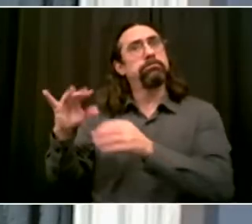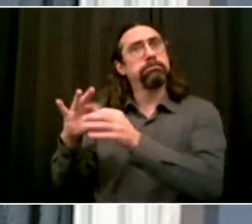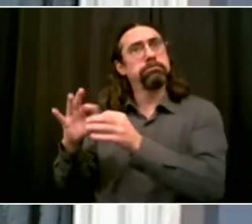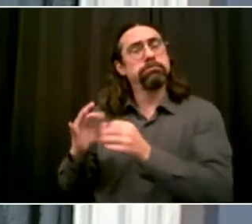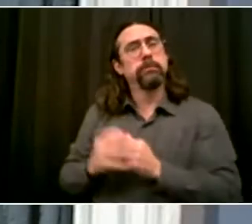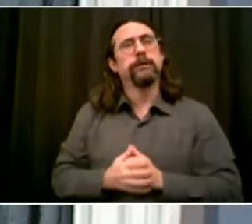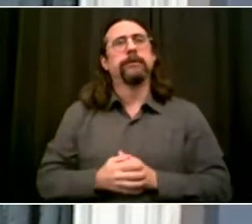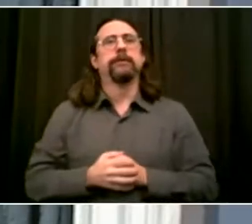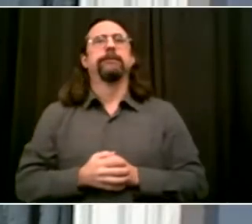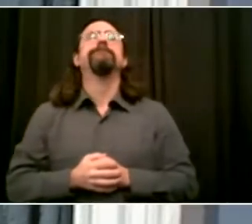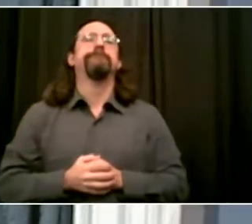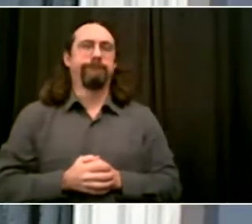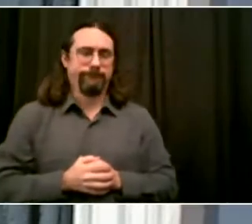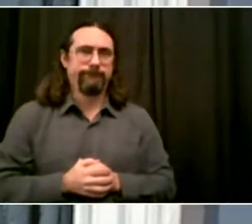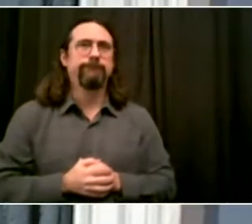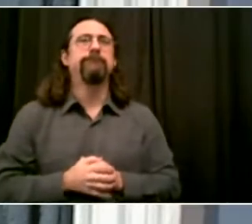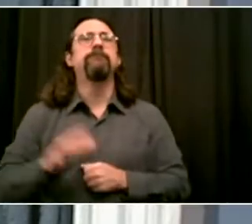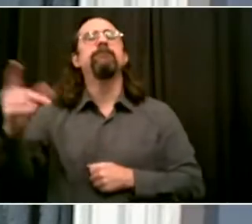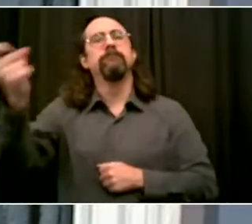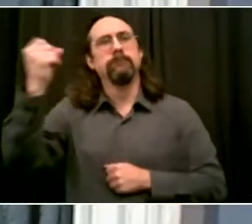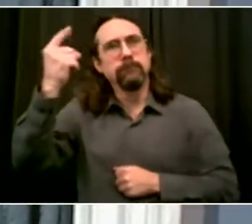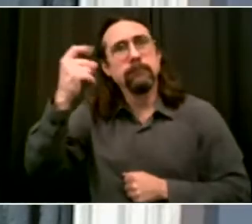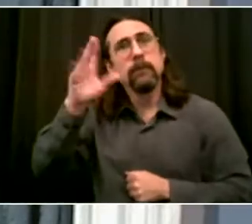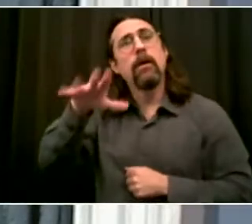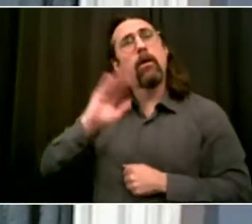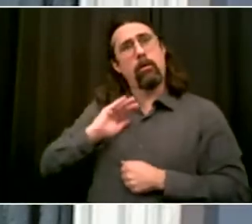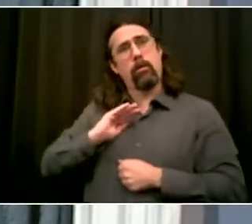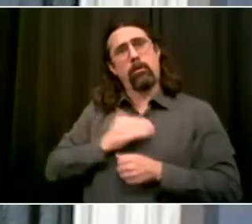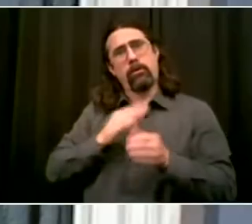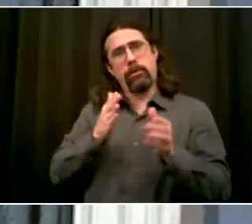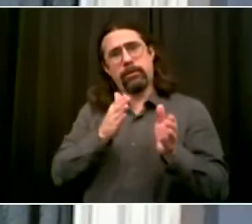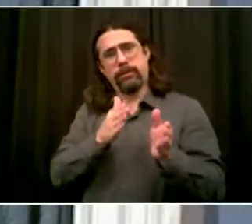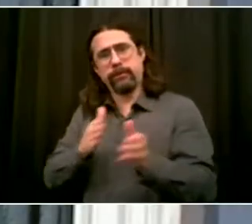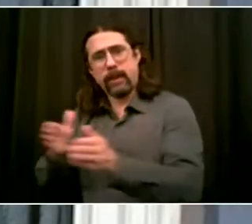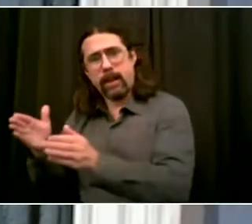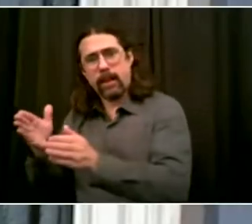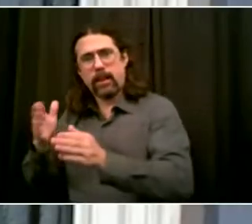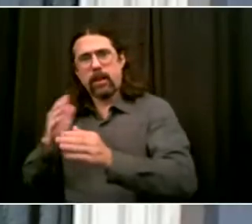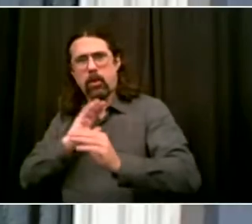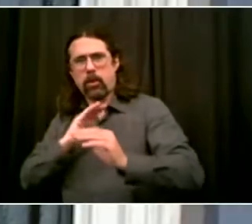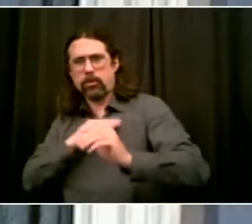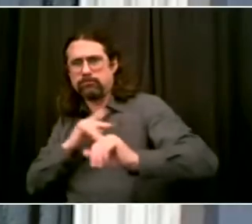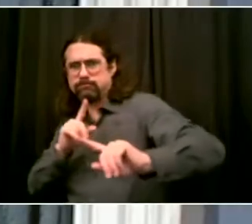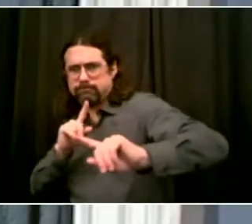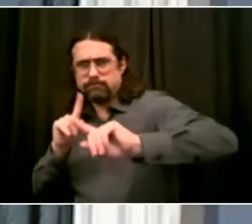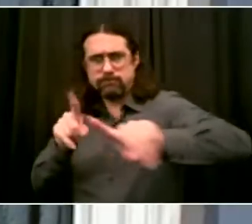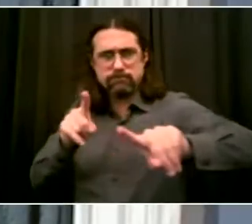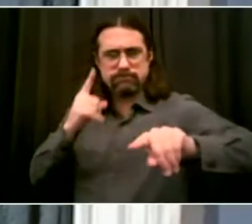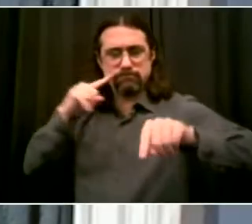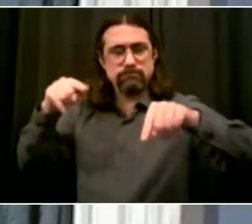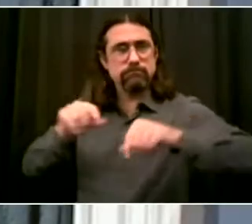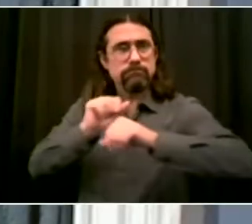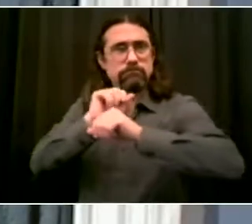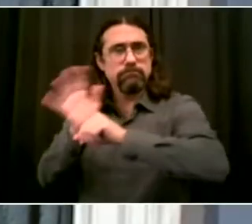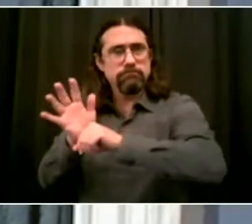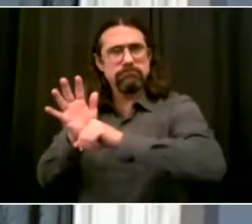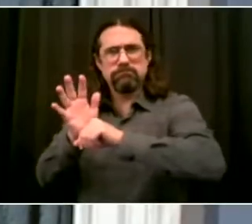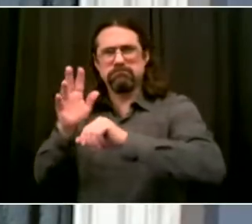EQUITY AT THE CENTER OF WHAT WE'RE TRYING TO DO IN OUR RESPONSE, AND THAT INCLUDES